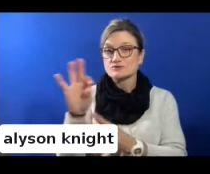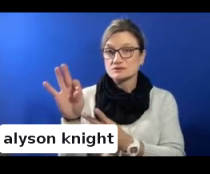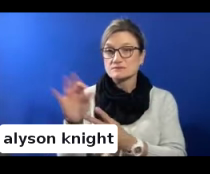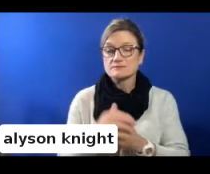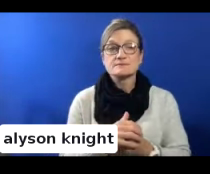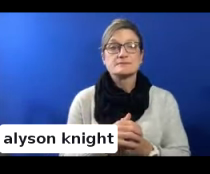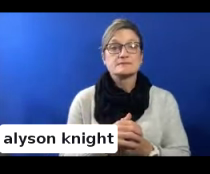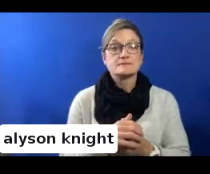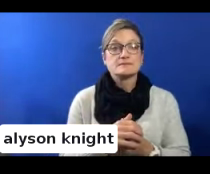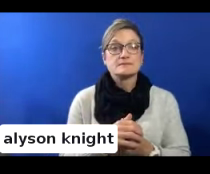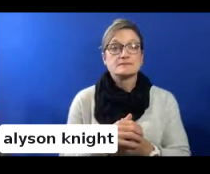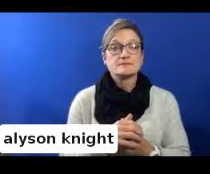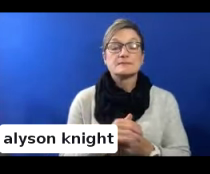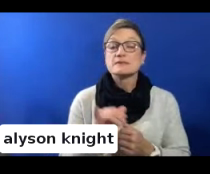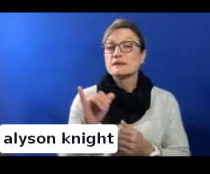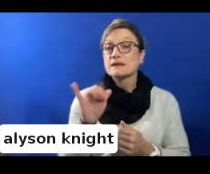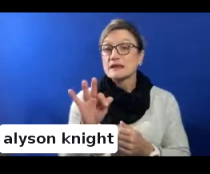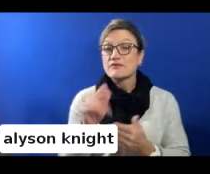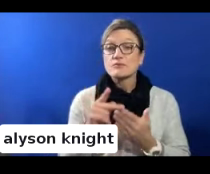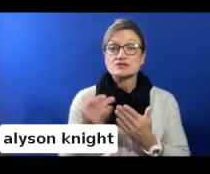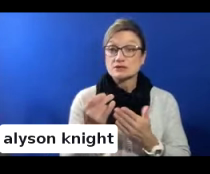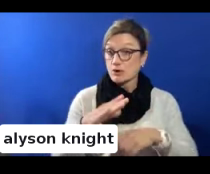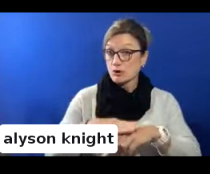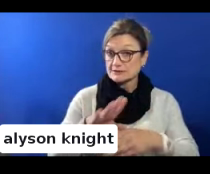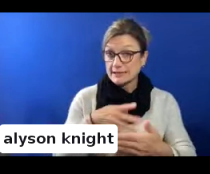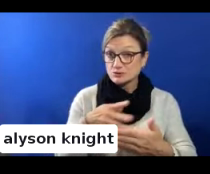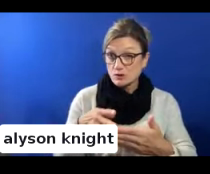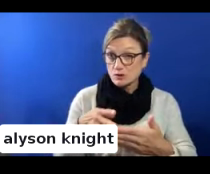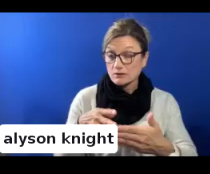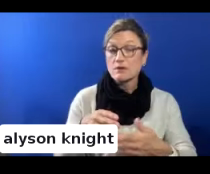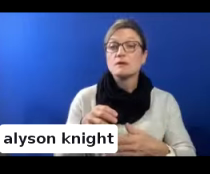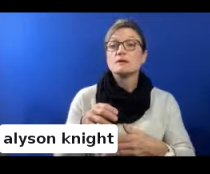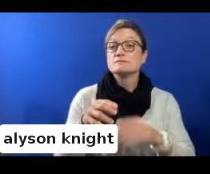If your project is on schedule, then you would select yes and